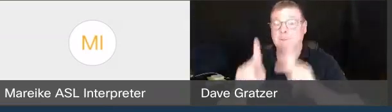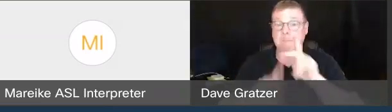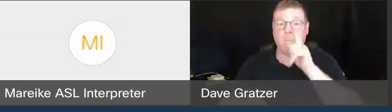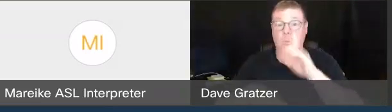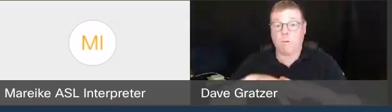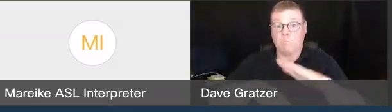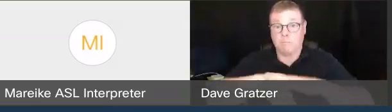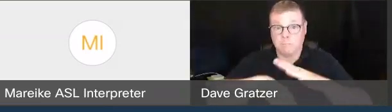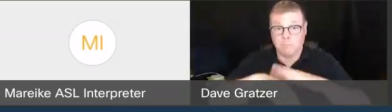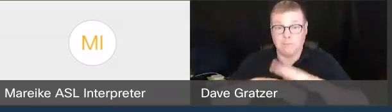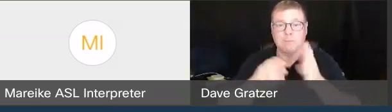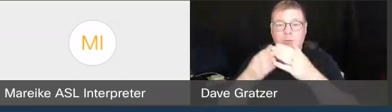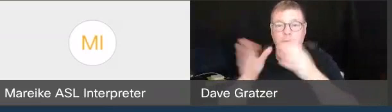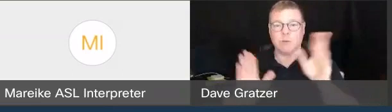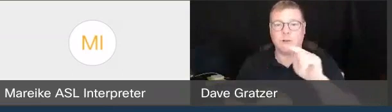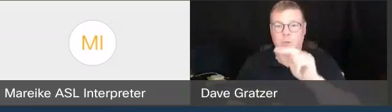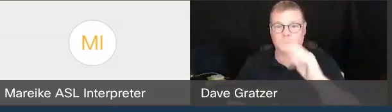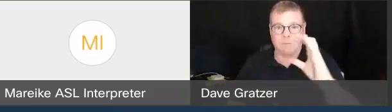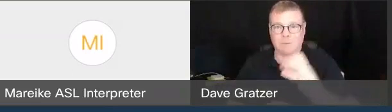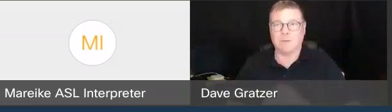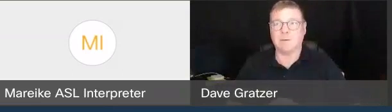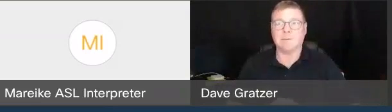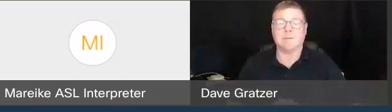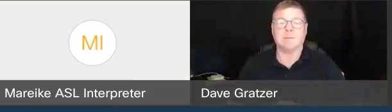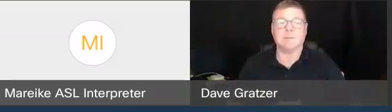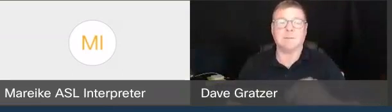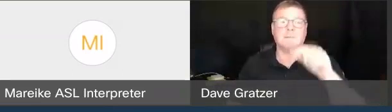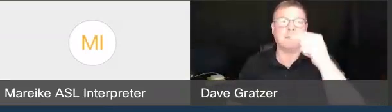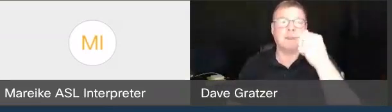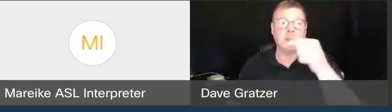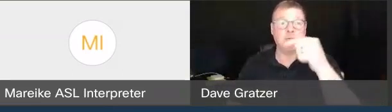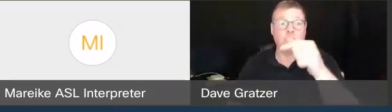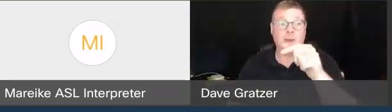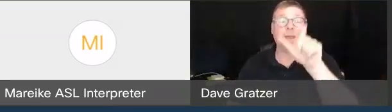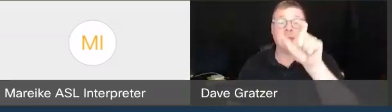across the state here in North Carolina, green bar are individuals on probation who do not